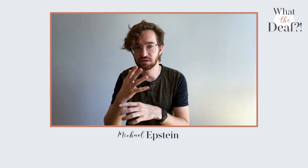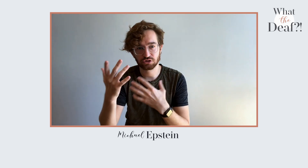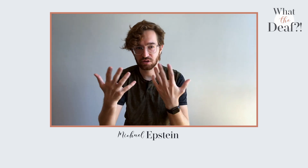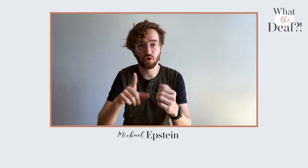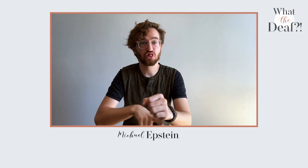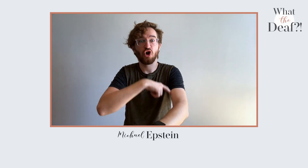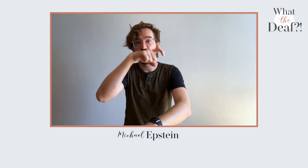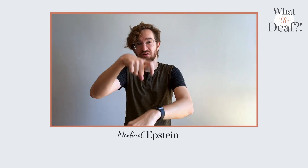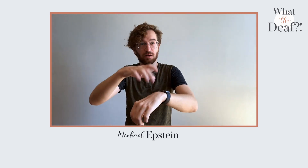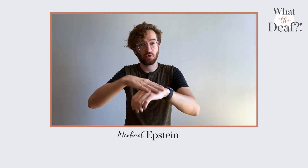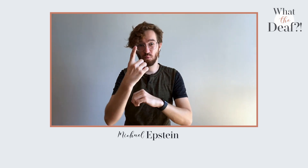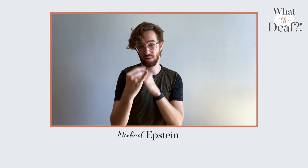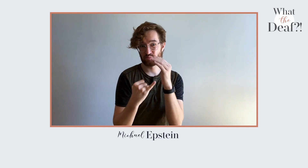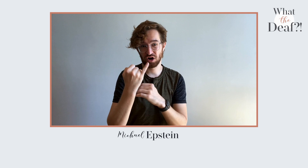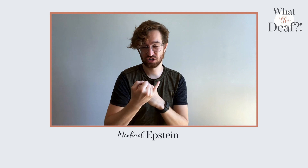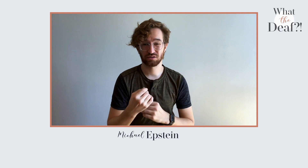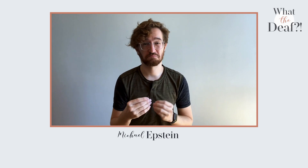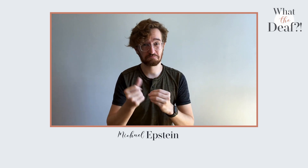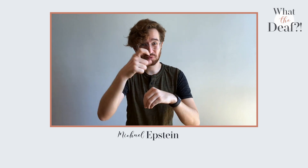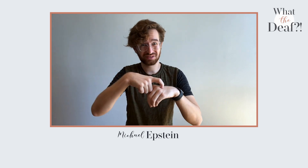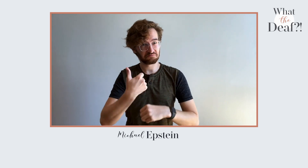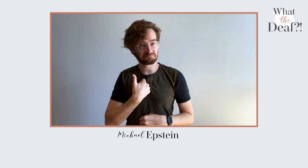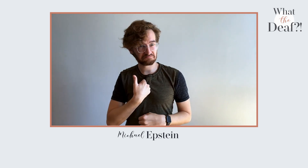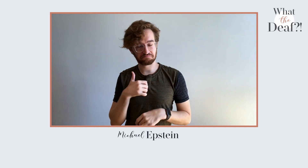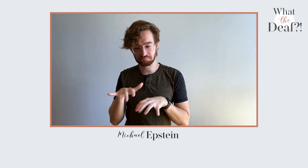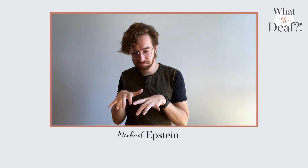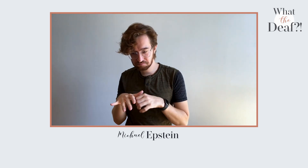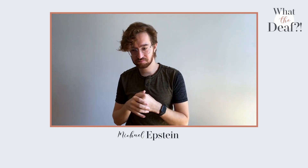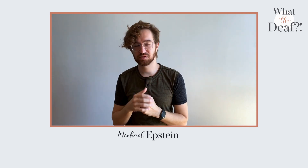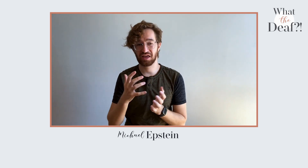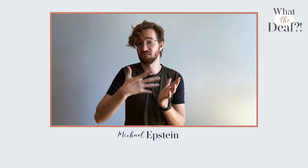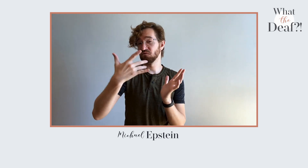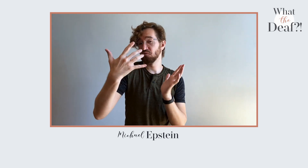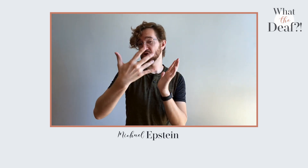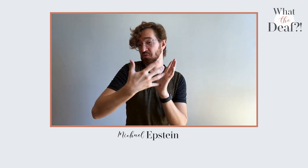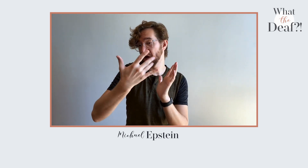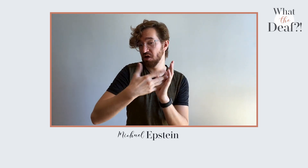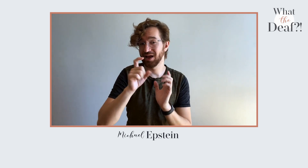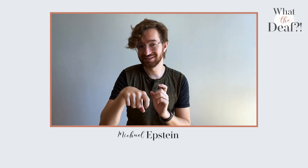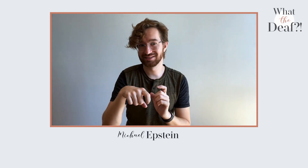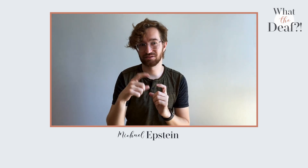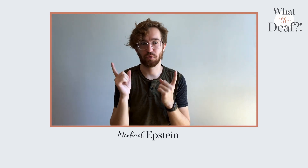whether it be an eight-month project or a nine-month project, most of the time I'm working alone. However, every once in a while